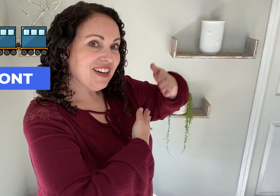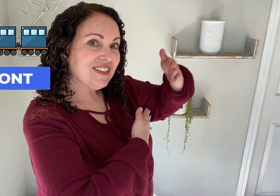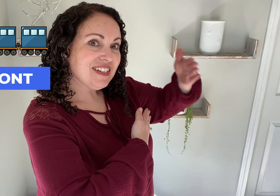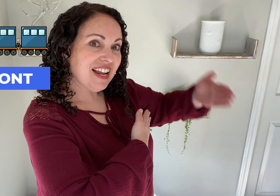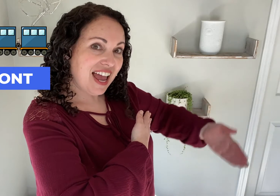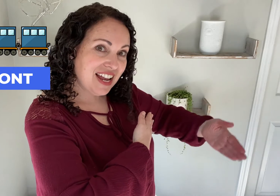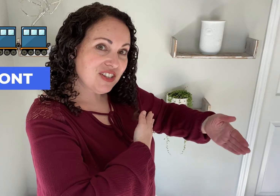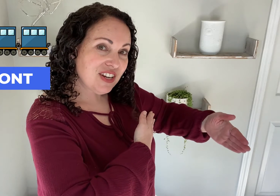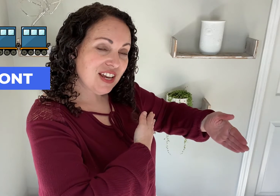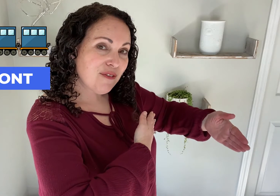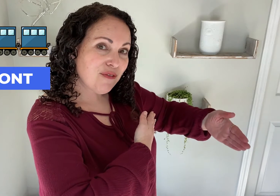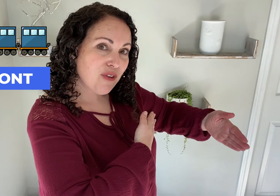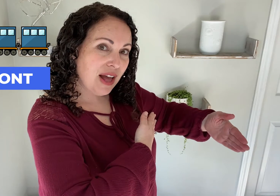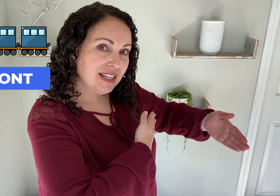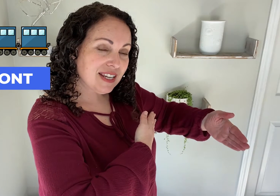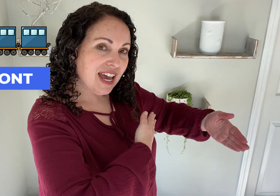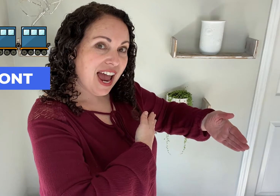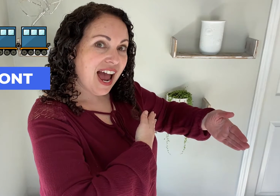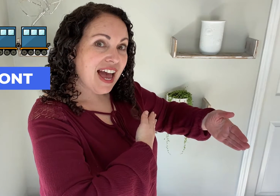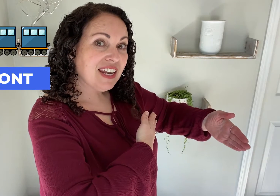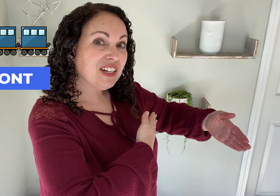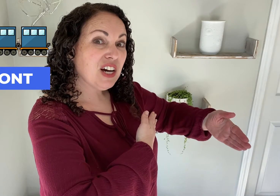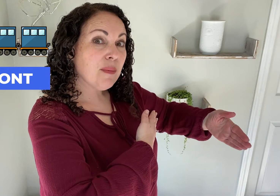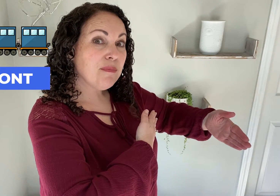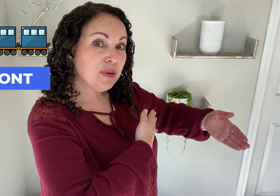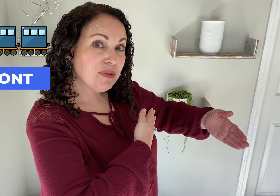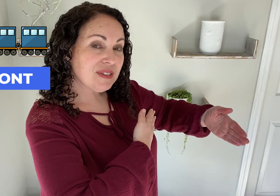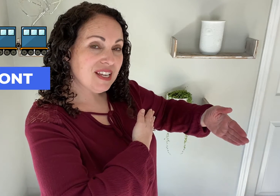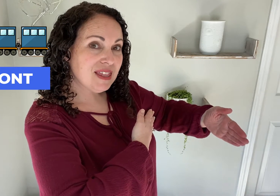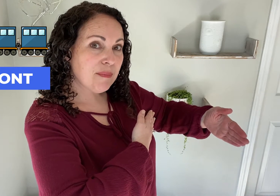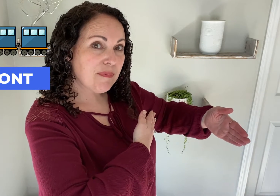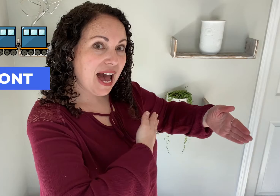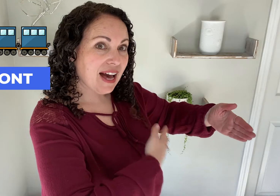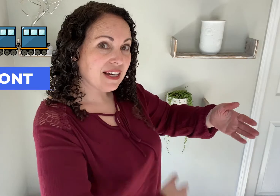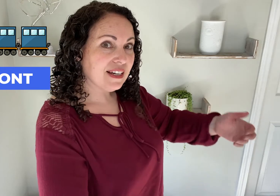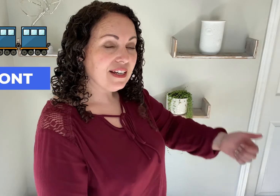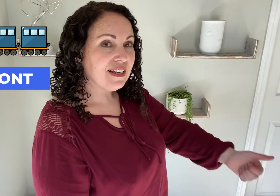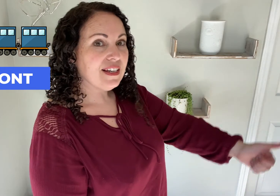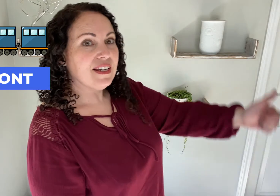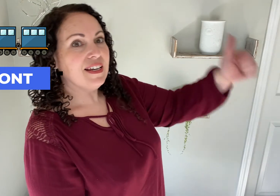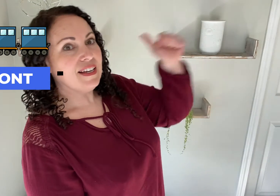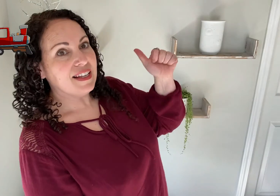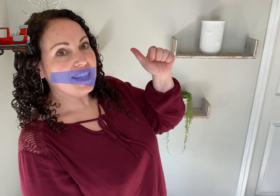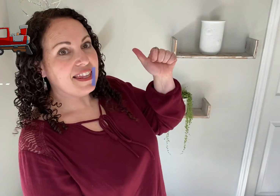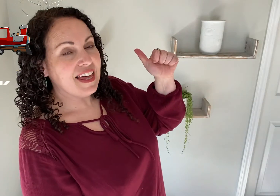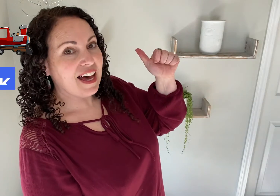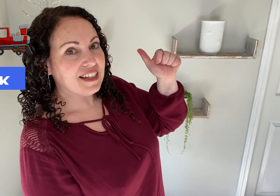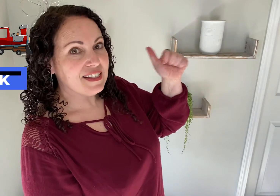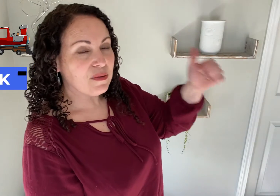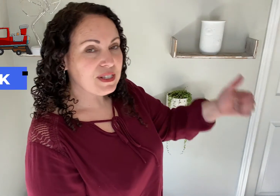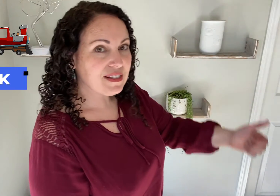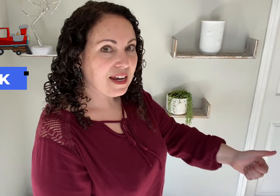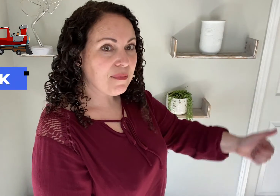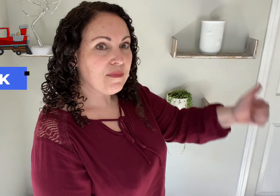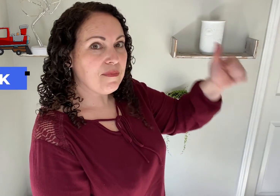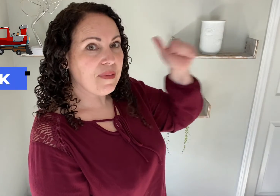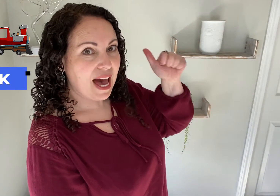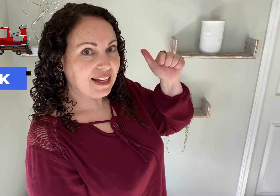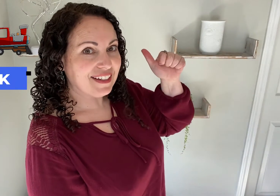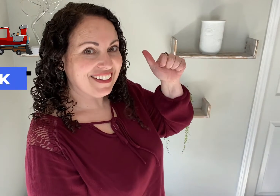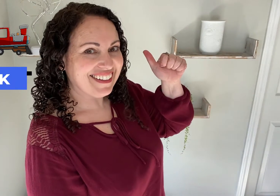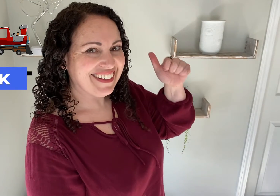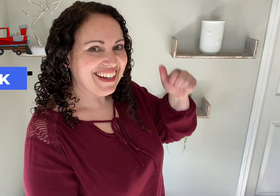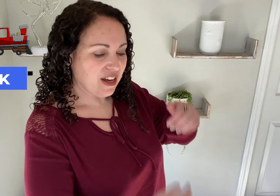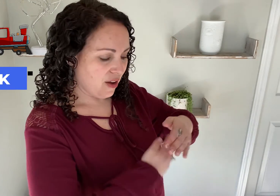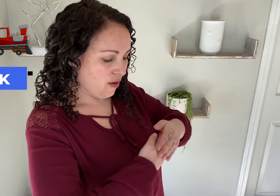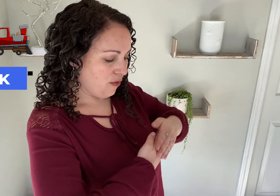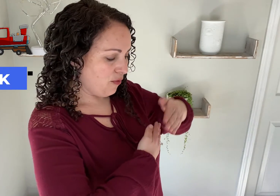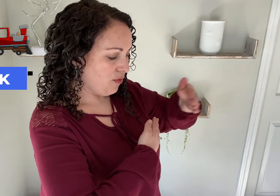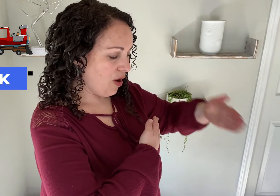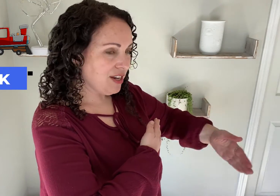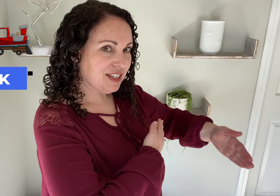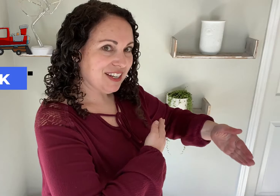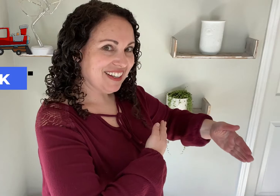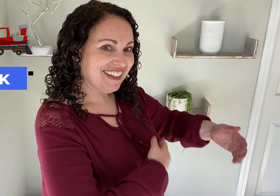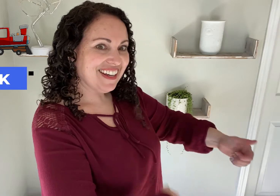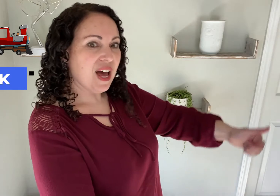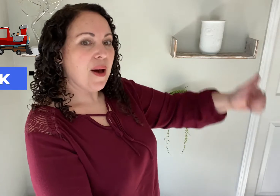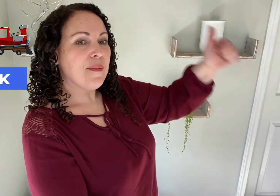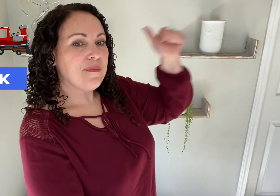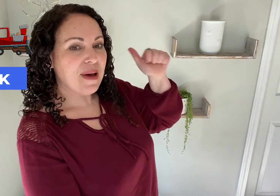there's an engine in front and a caboose in the back. Like that, that's how we sign back. Front,